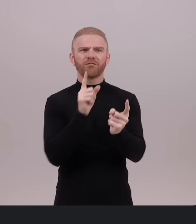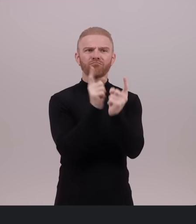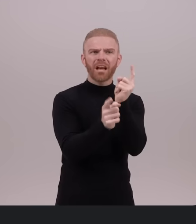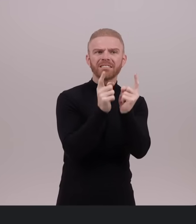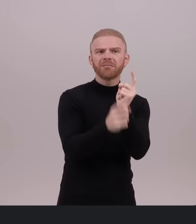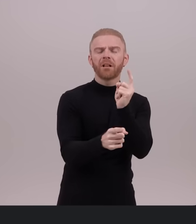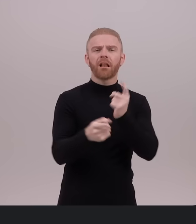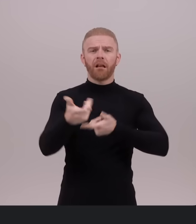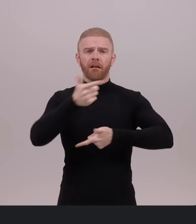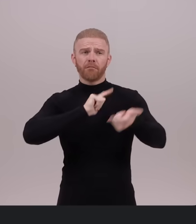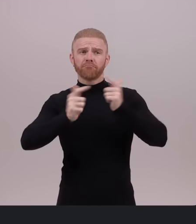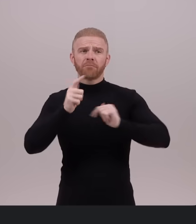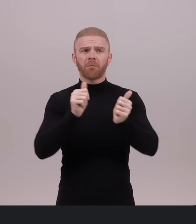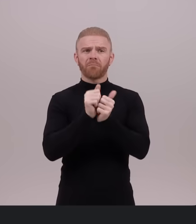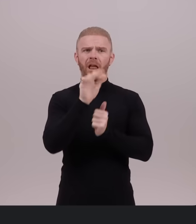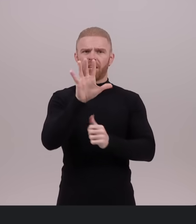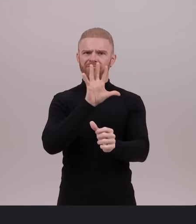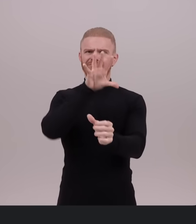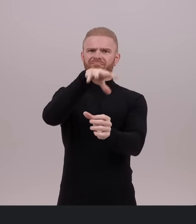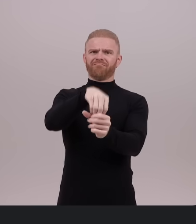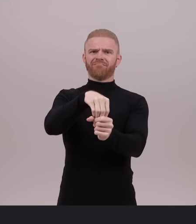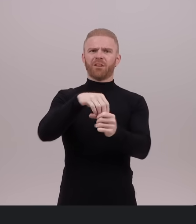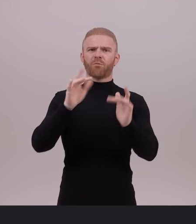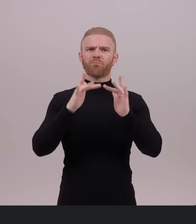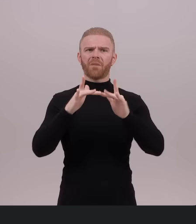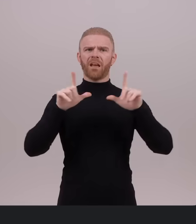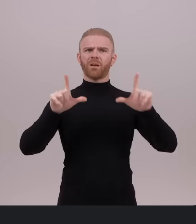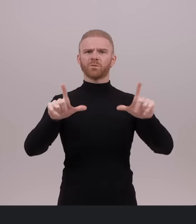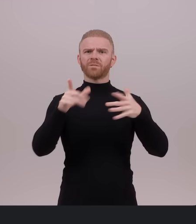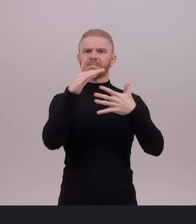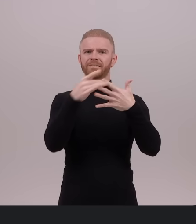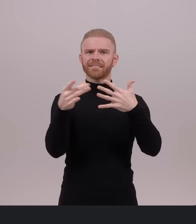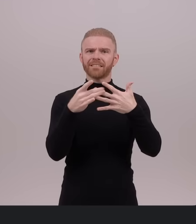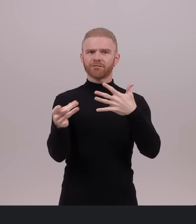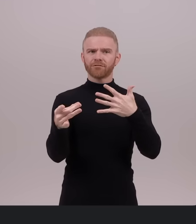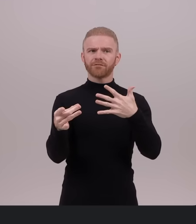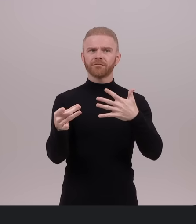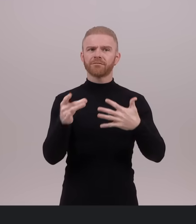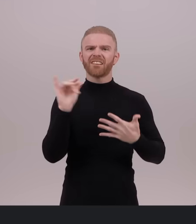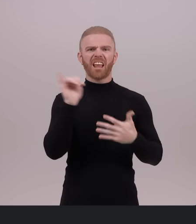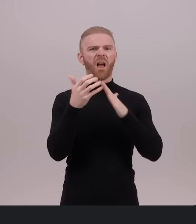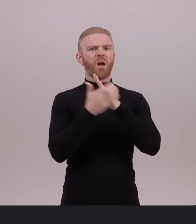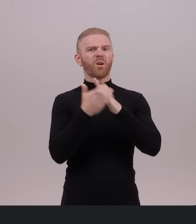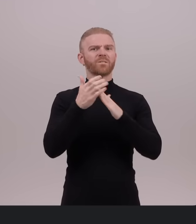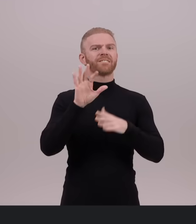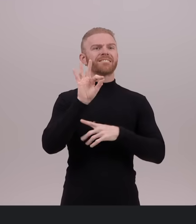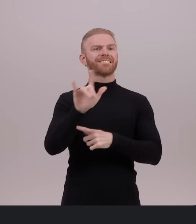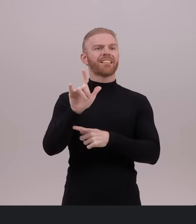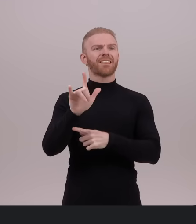interacts with your built-in browser features like autofill. And that creates some really interesting possibilities.